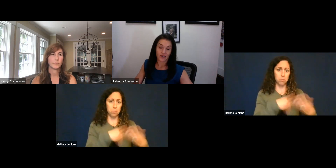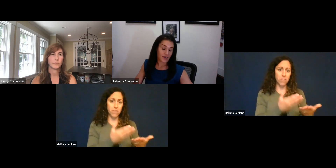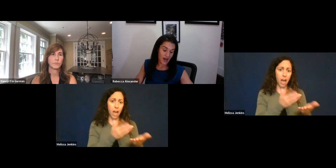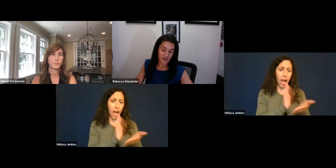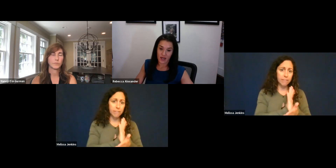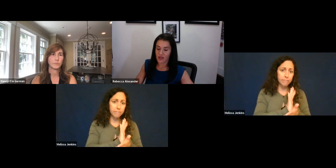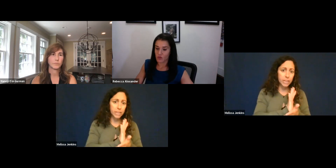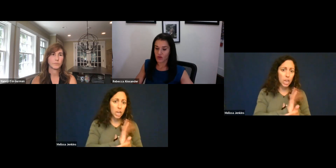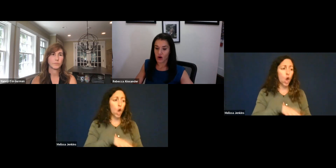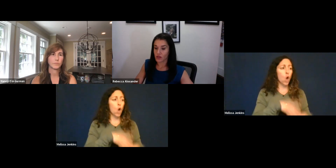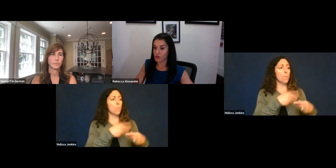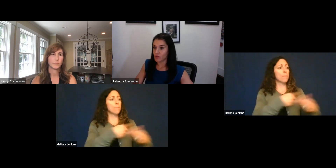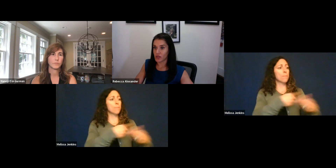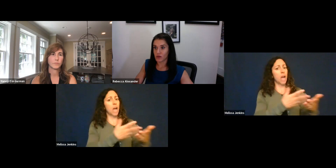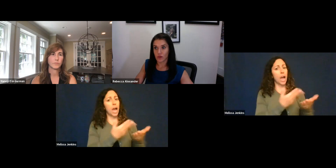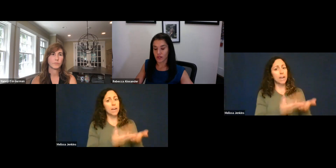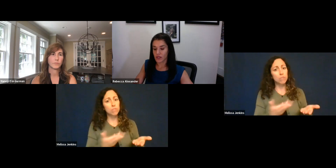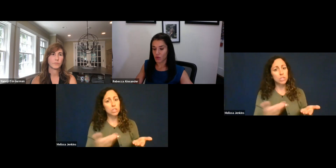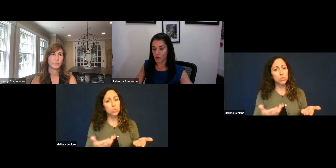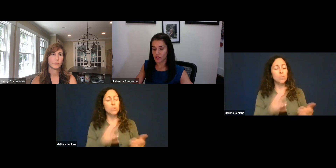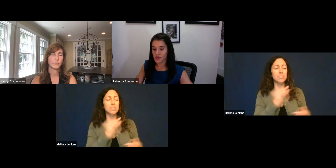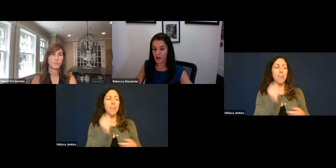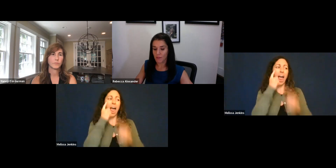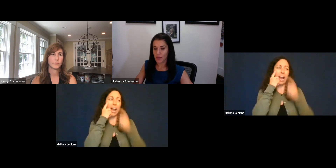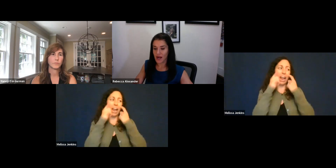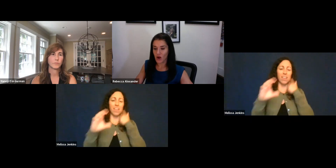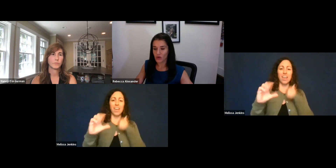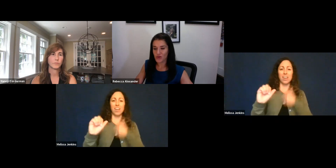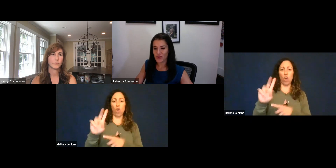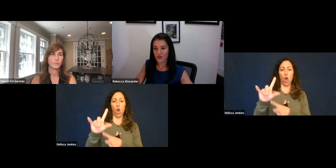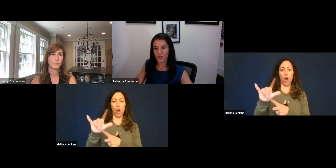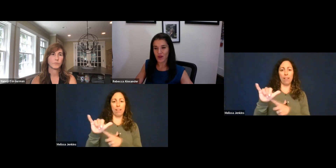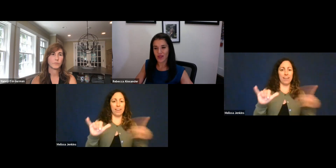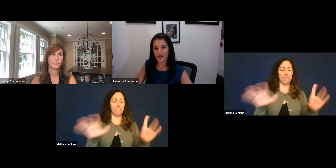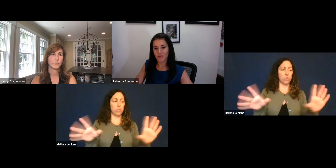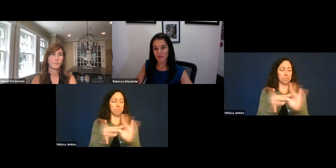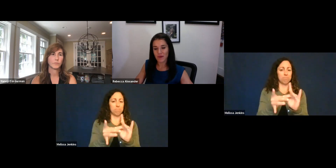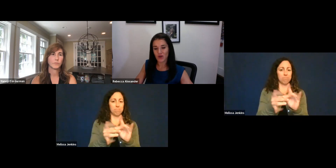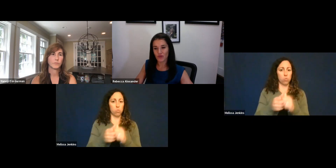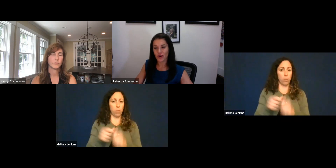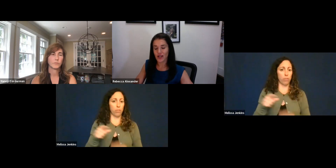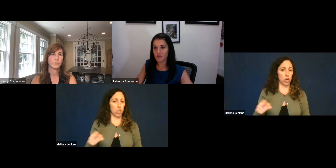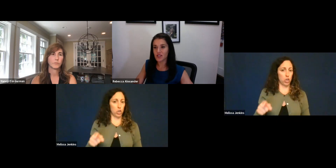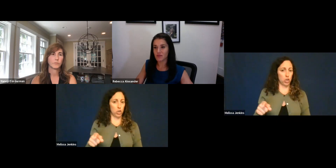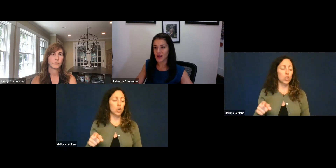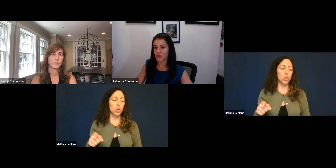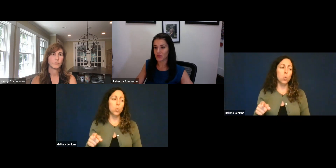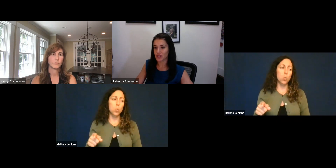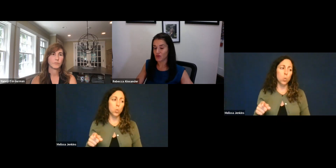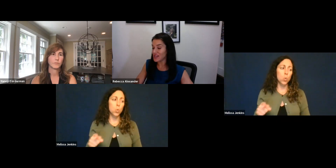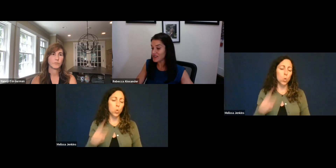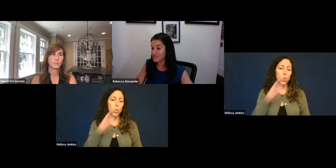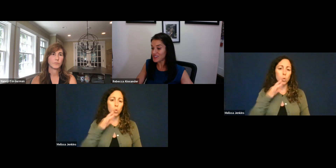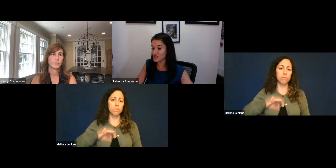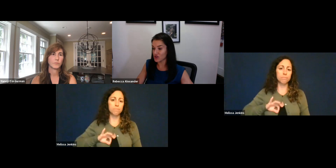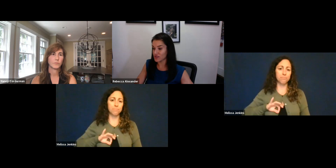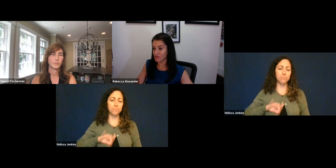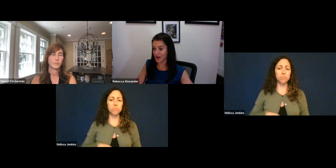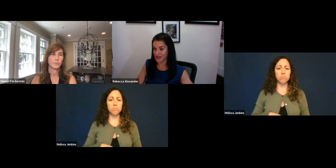And connecting I think with Carly would be a really important step. But I also think that it might be good for him to be able to-- even if he's nervous about it.